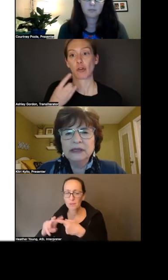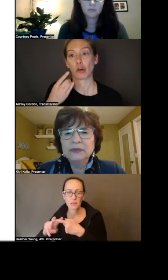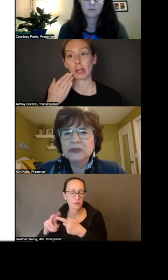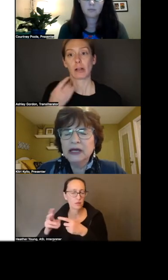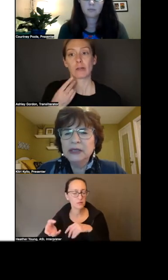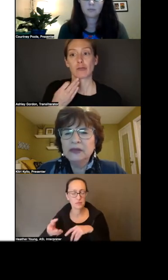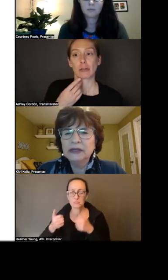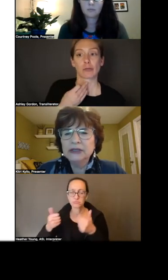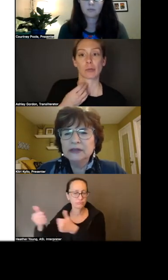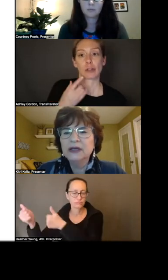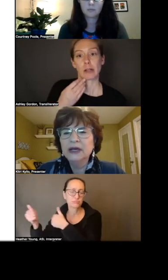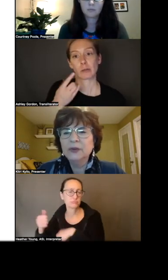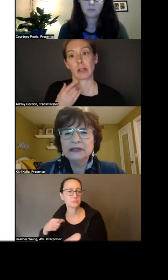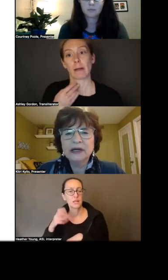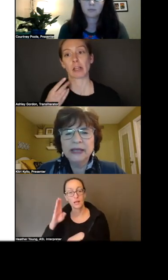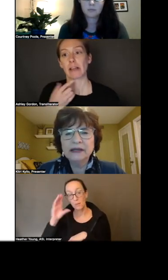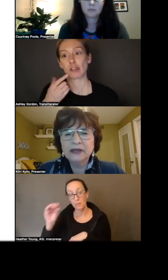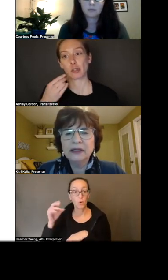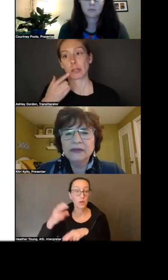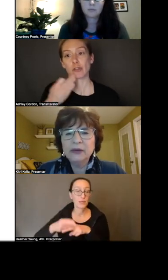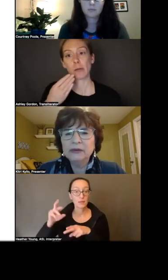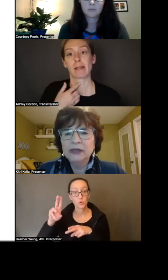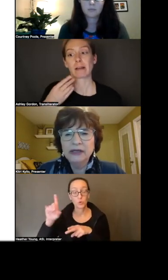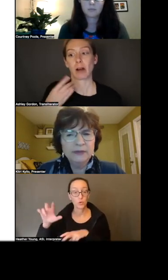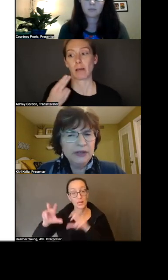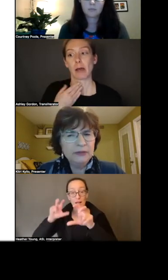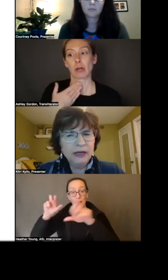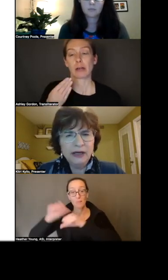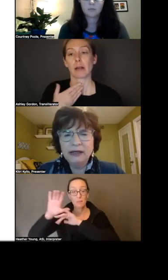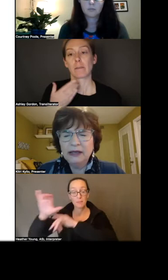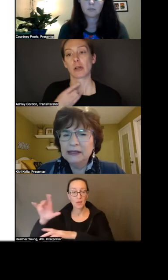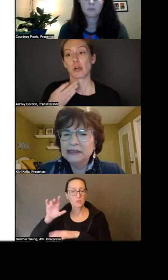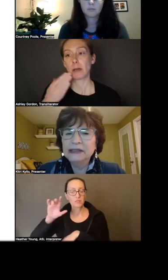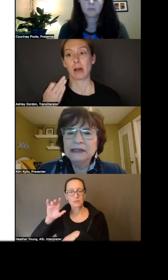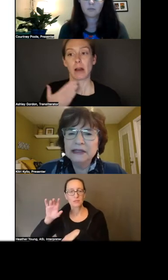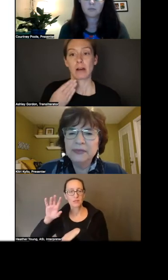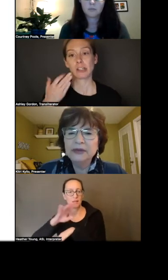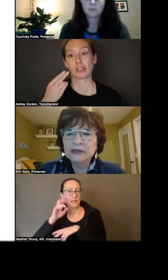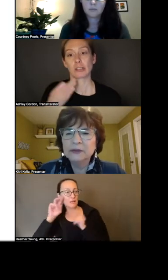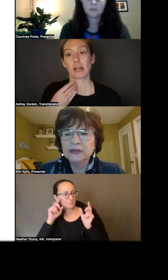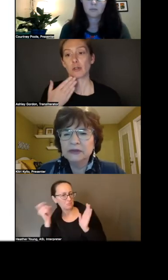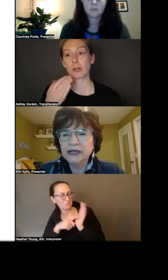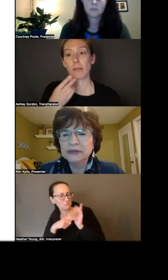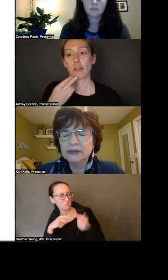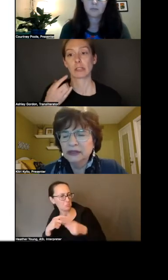He was climbing on the glaciers when he saw a black dot on the mountain. It appeared to be a hut and he decided to stop there to sleep several times.